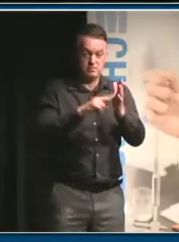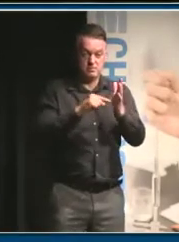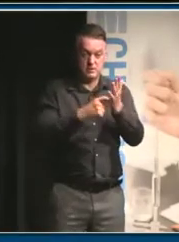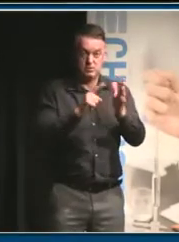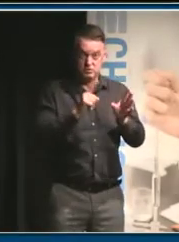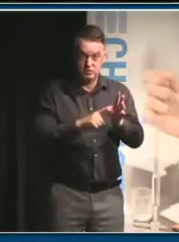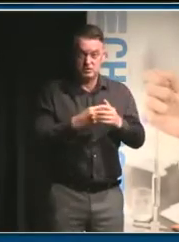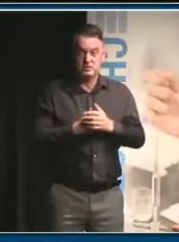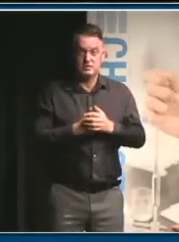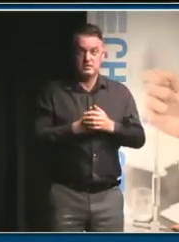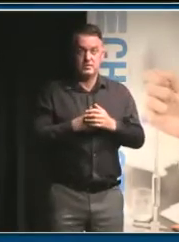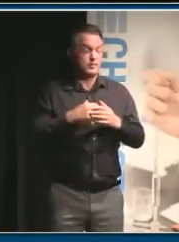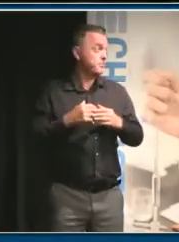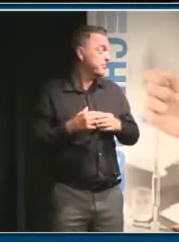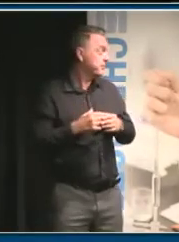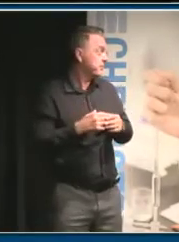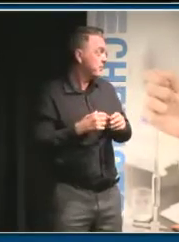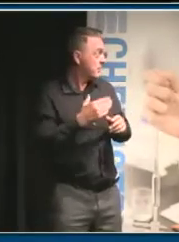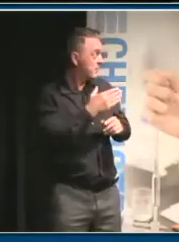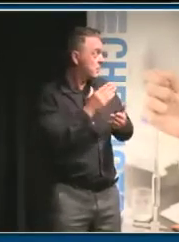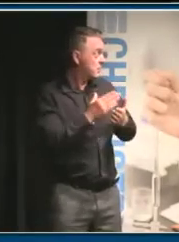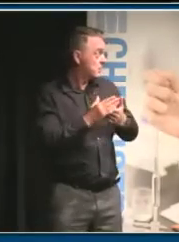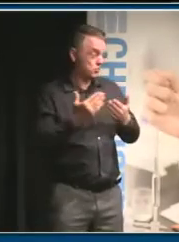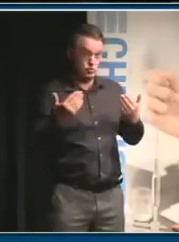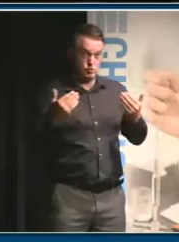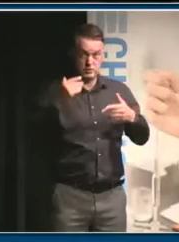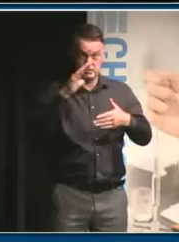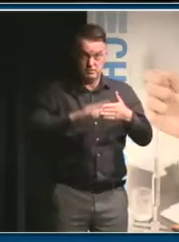can lining for cans. It's really kind of a cool experiment you know that if you take